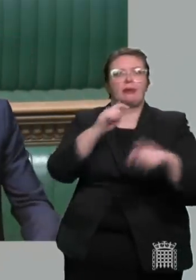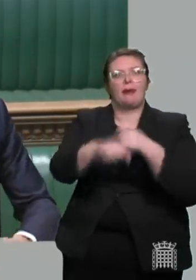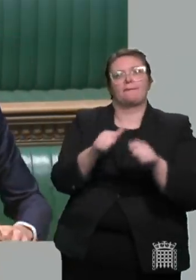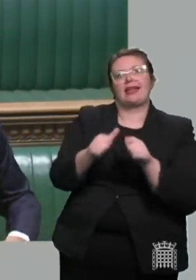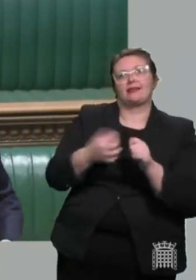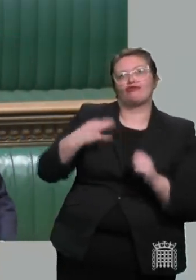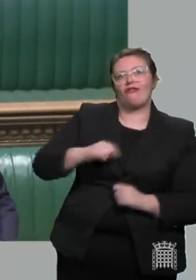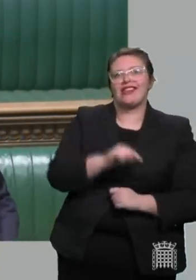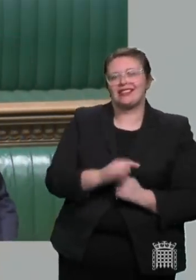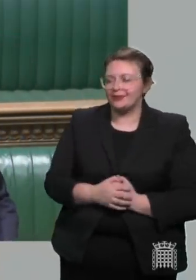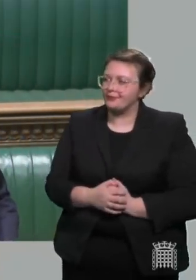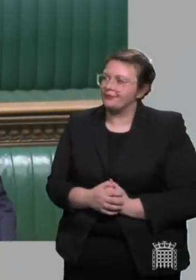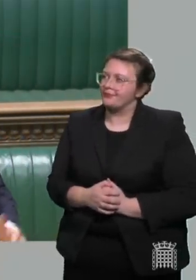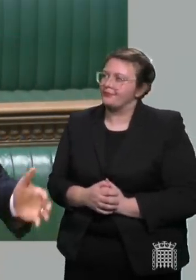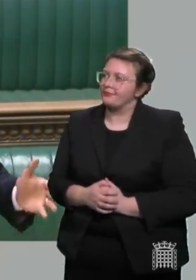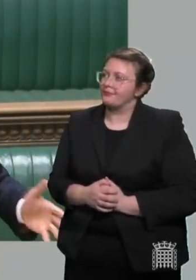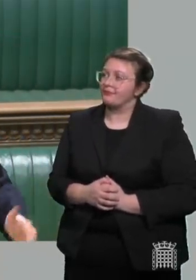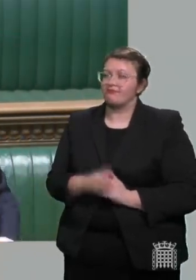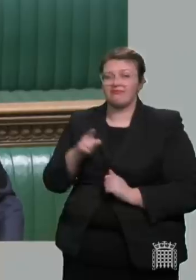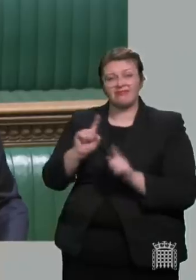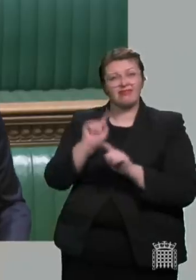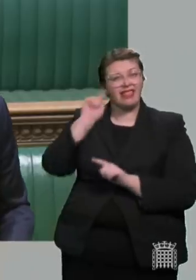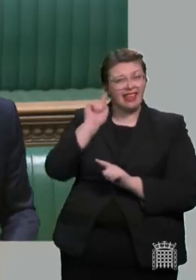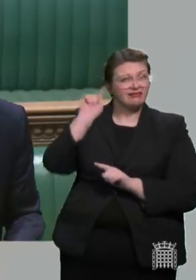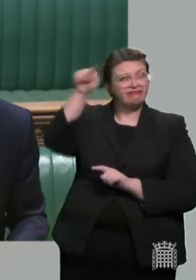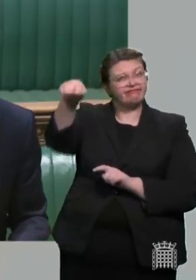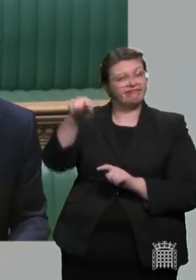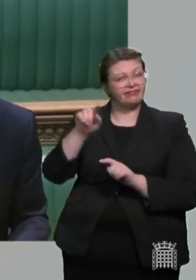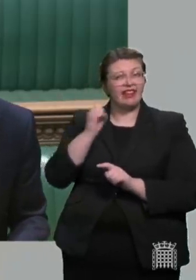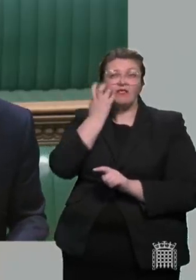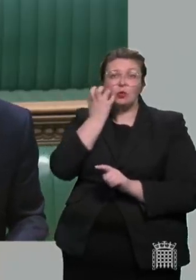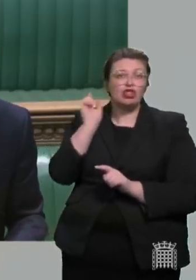A future economy requires us to be at the forefront of the next scientific and